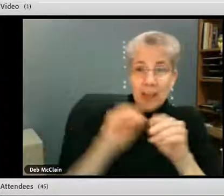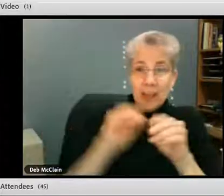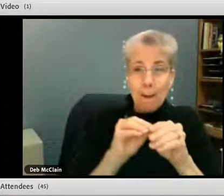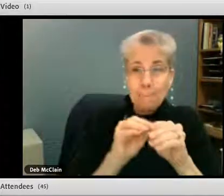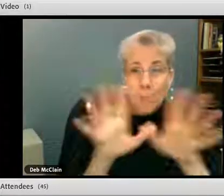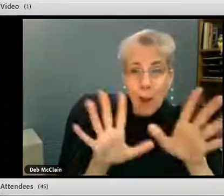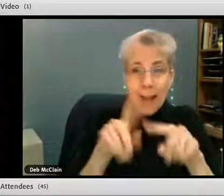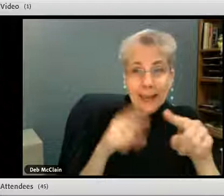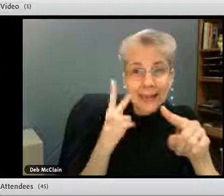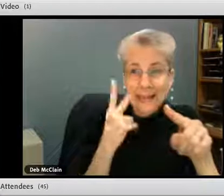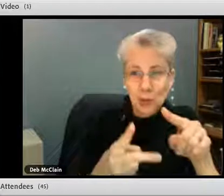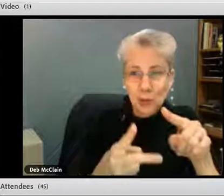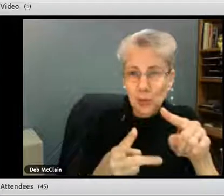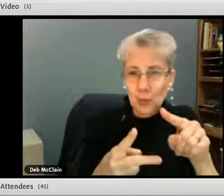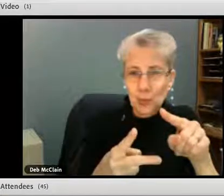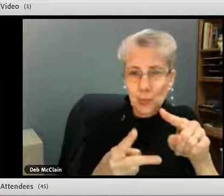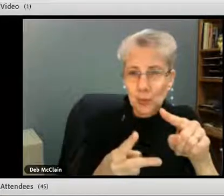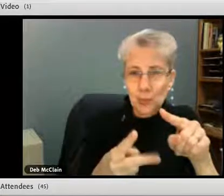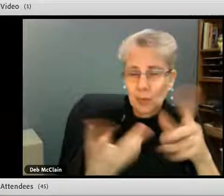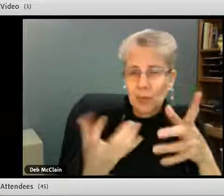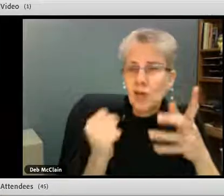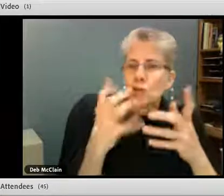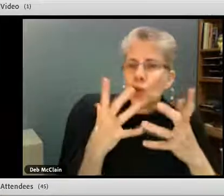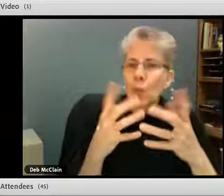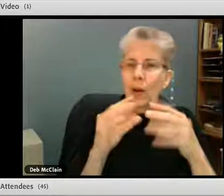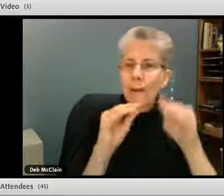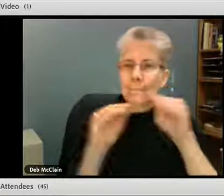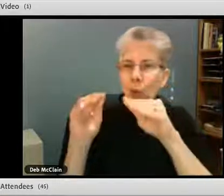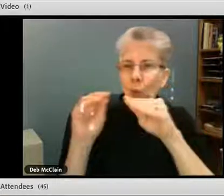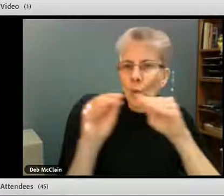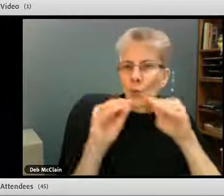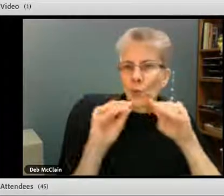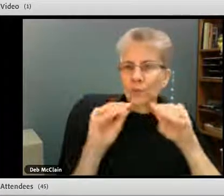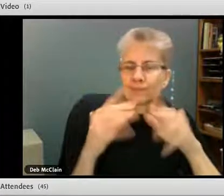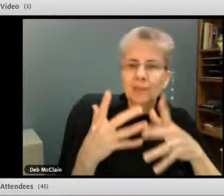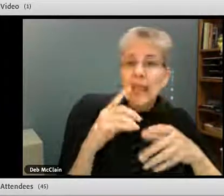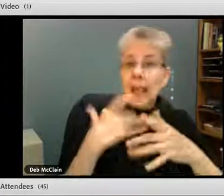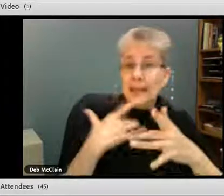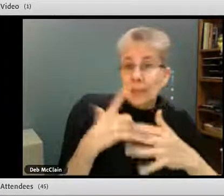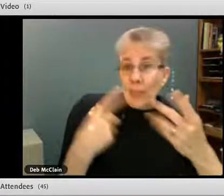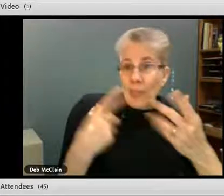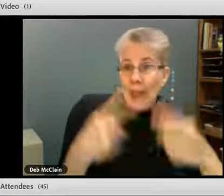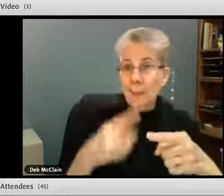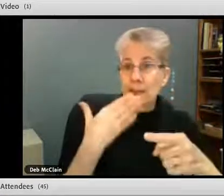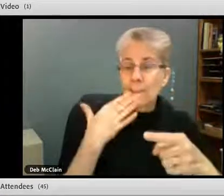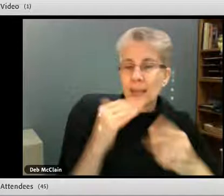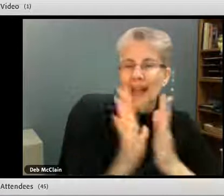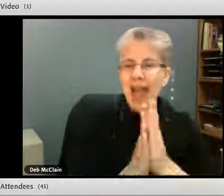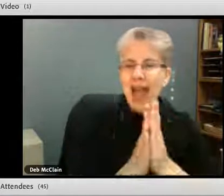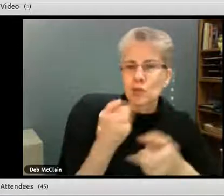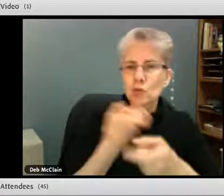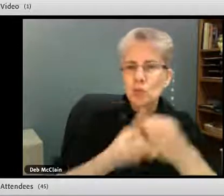So you want to move -- typically when that happens, the best thing to do is ask to switch places with the person you're taking the photo of.